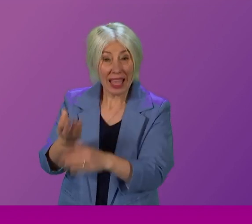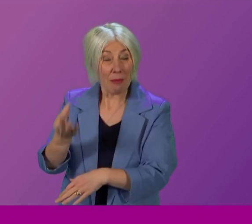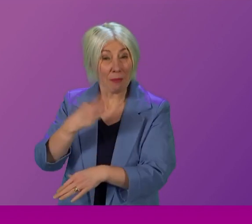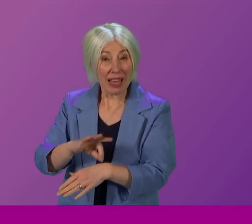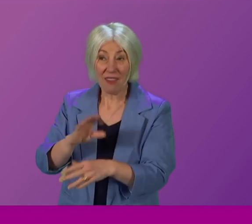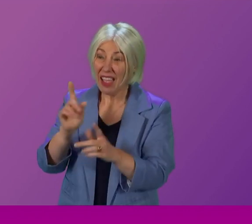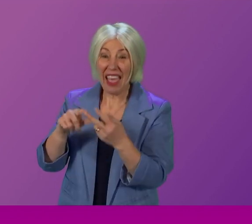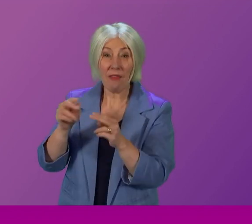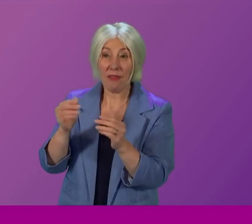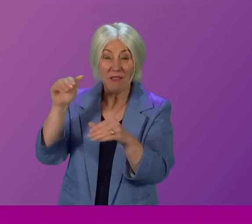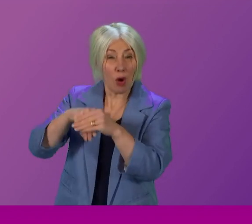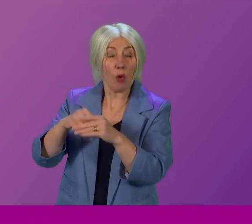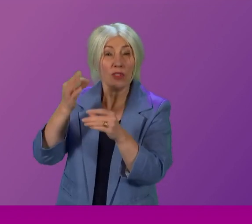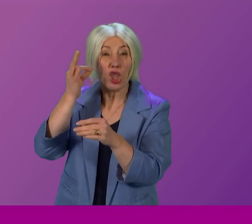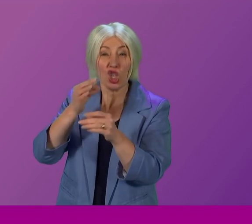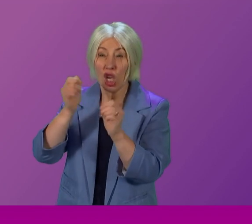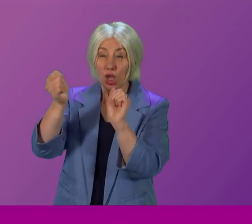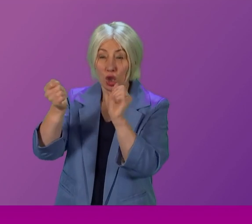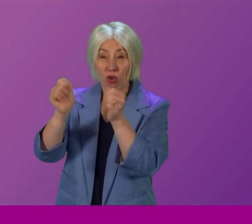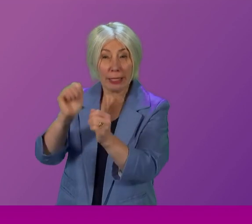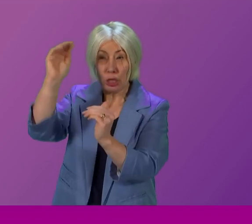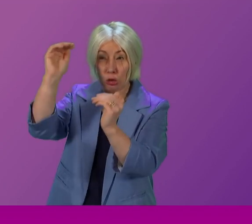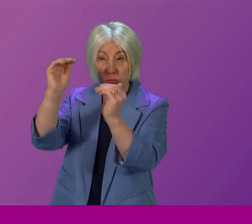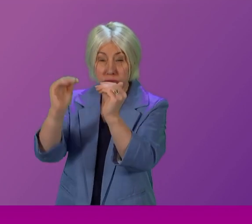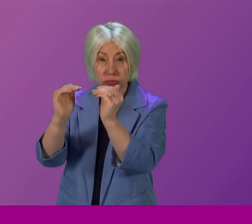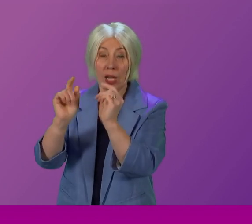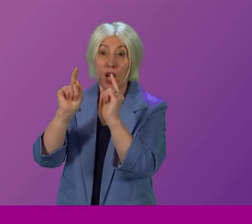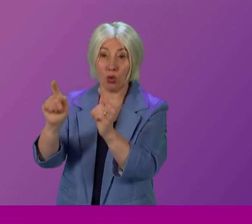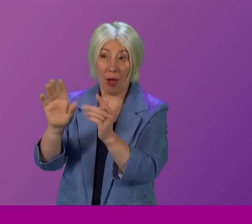just transition, and I urge them to make sure that that is exactly where they are. Currently,